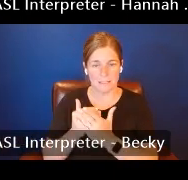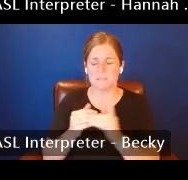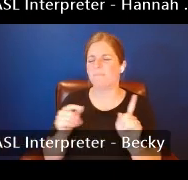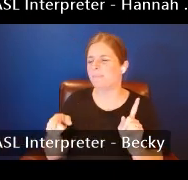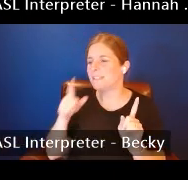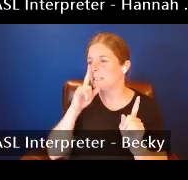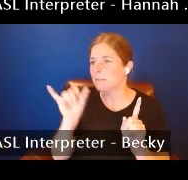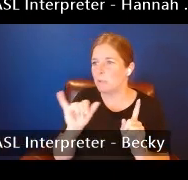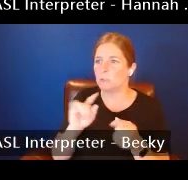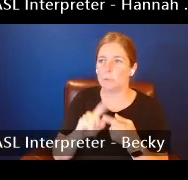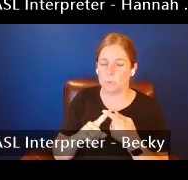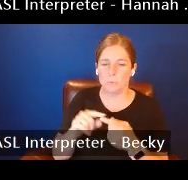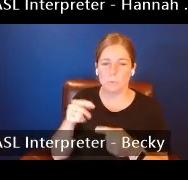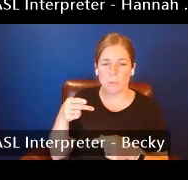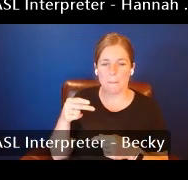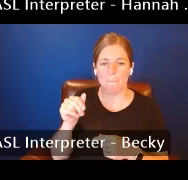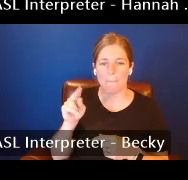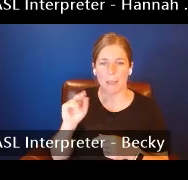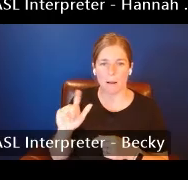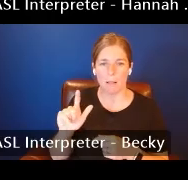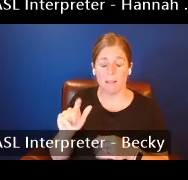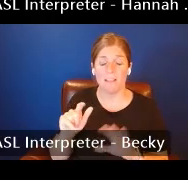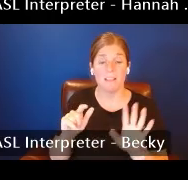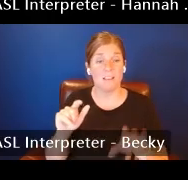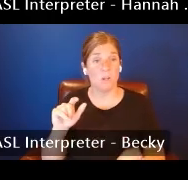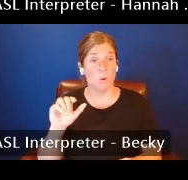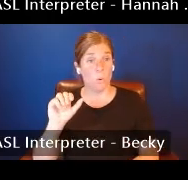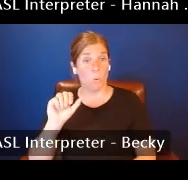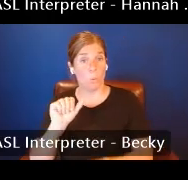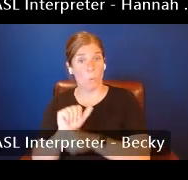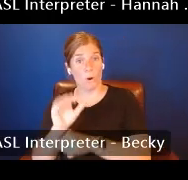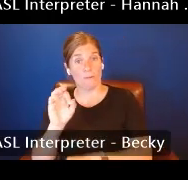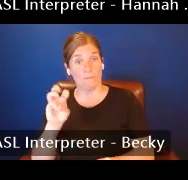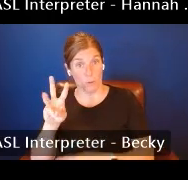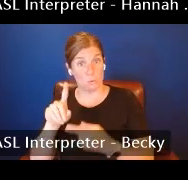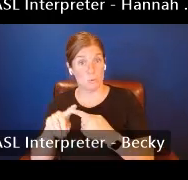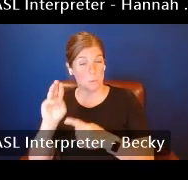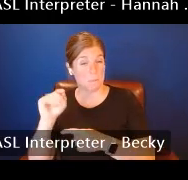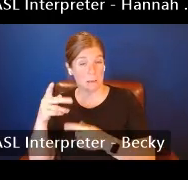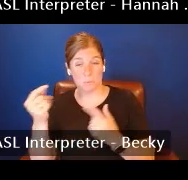A common workflow with maps is we present some data, the user can click on that, and then